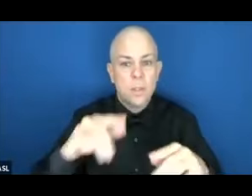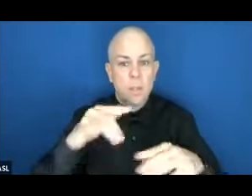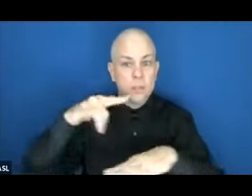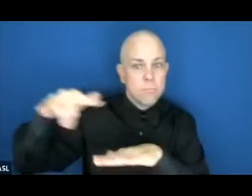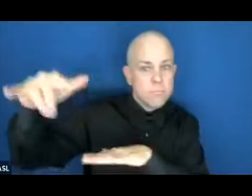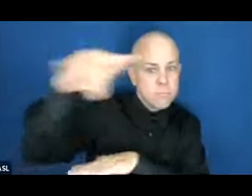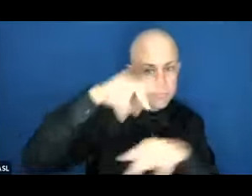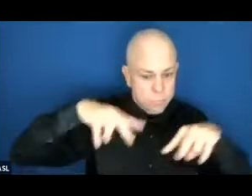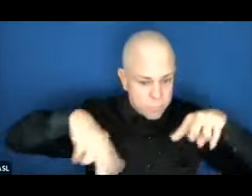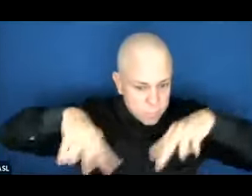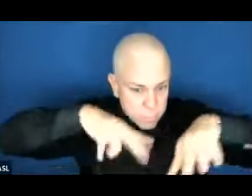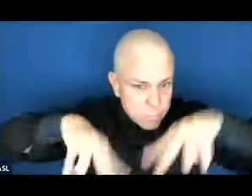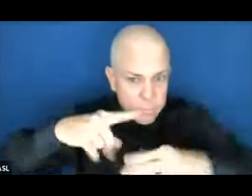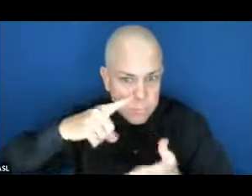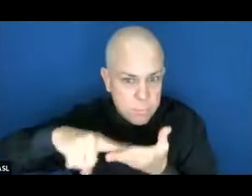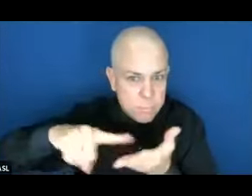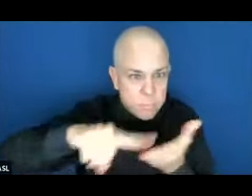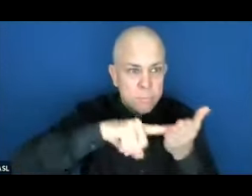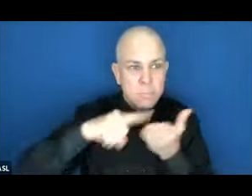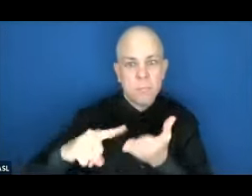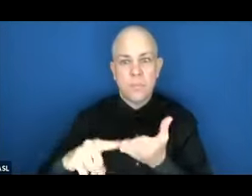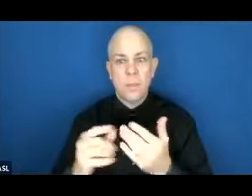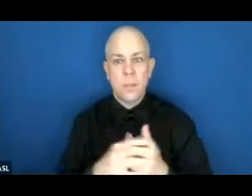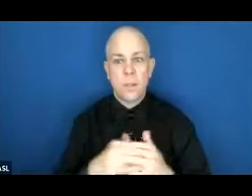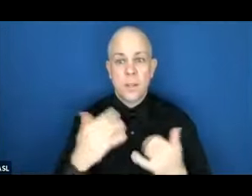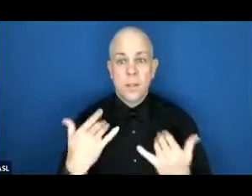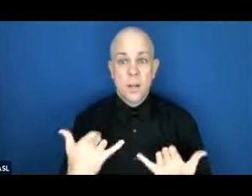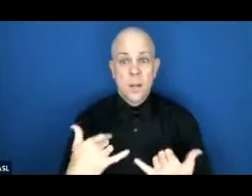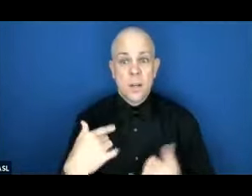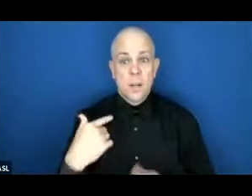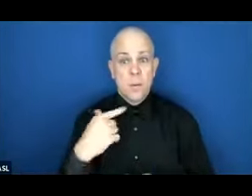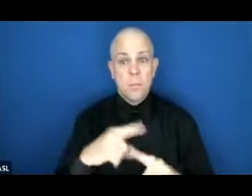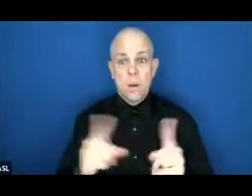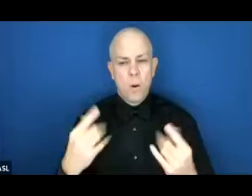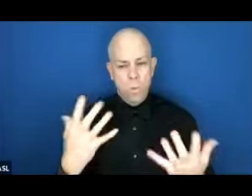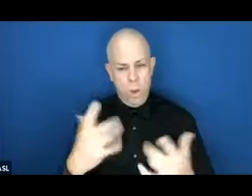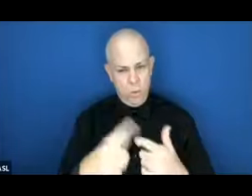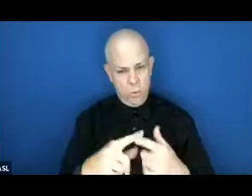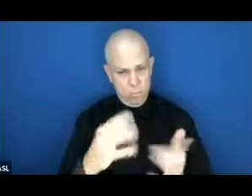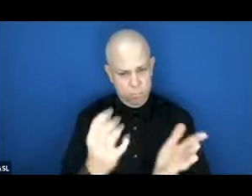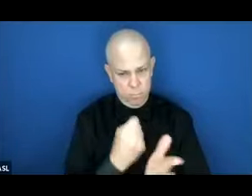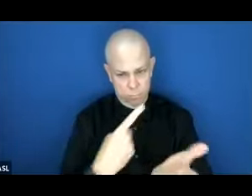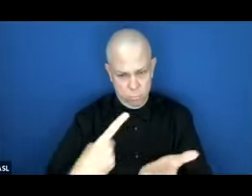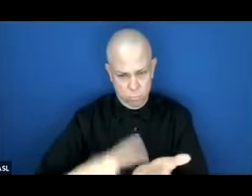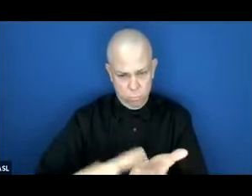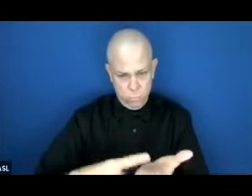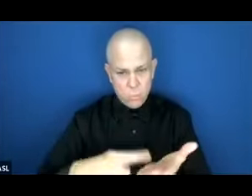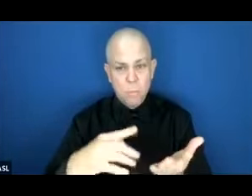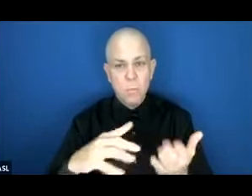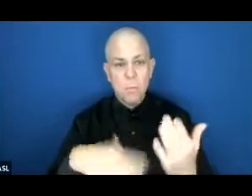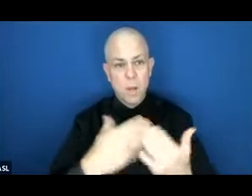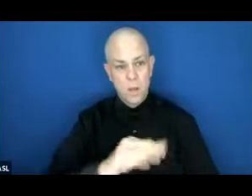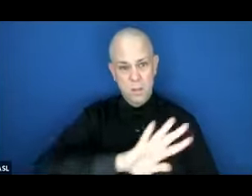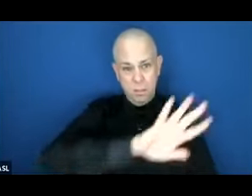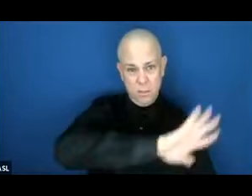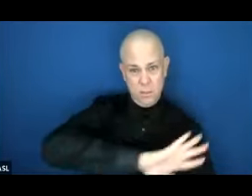but i wanted to just orient everybody just real quick obviously the Glen Avon area Molalla we got the Colton